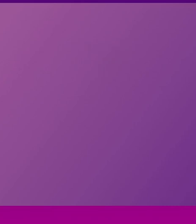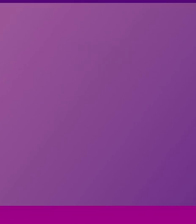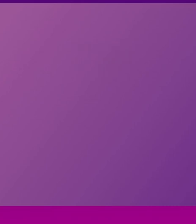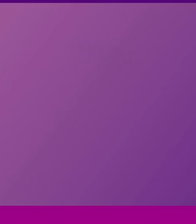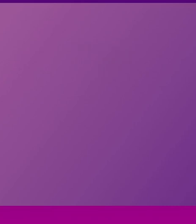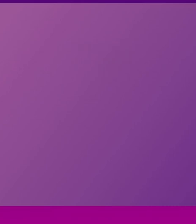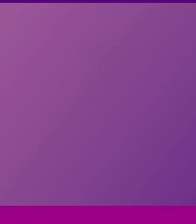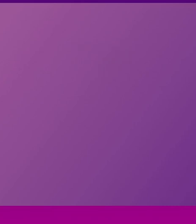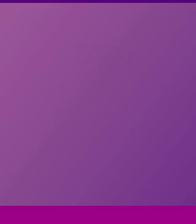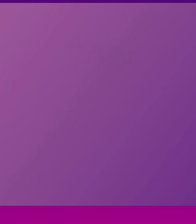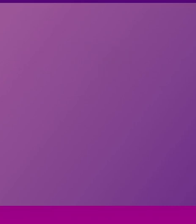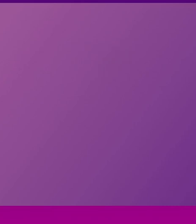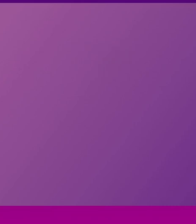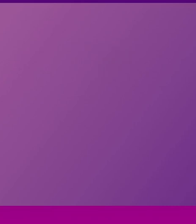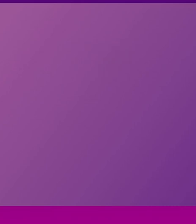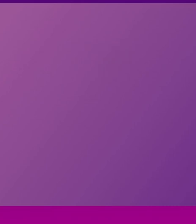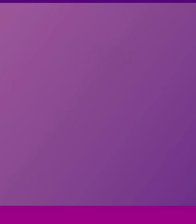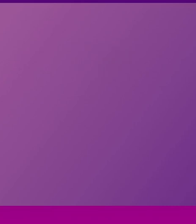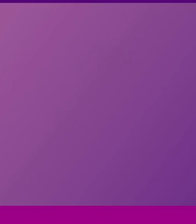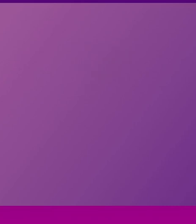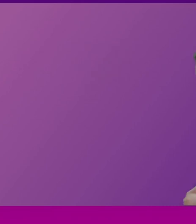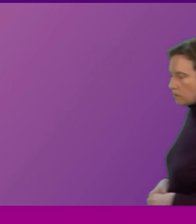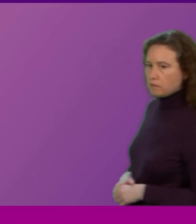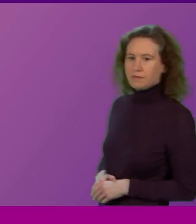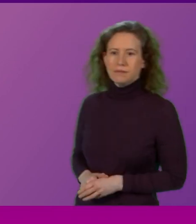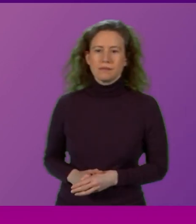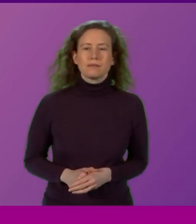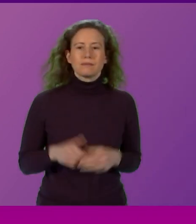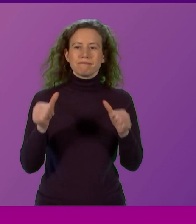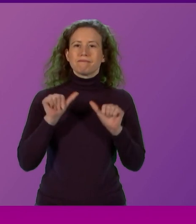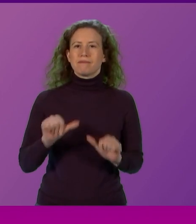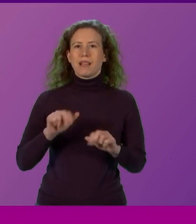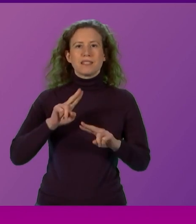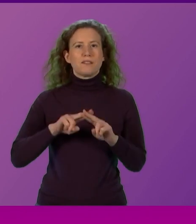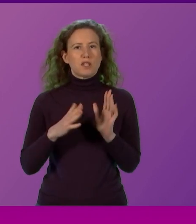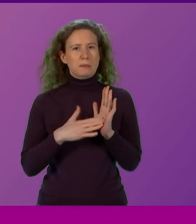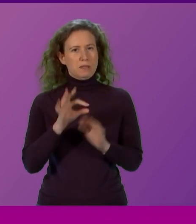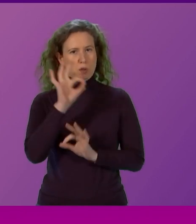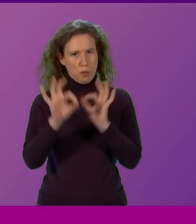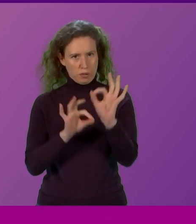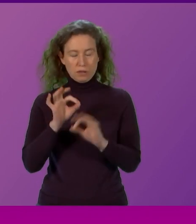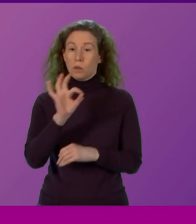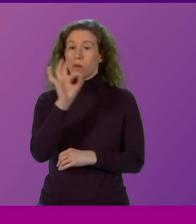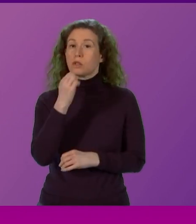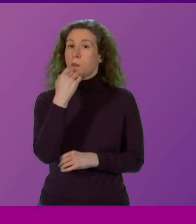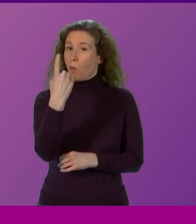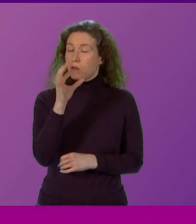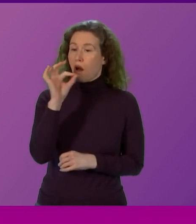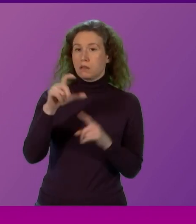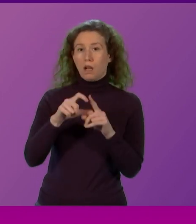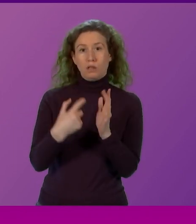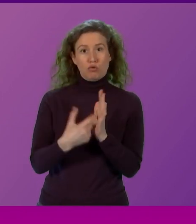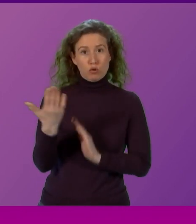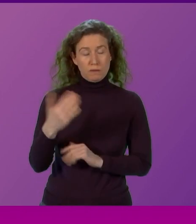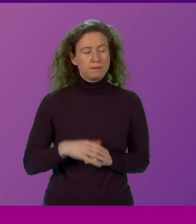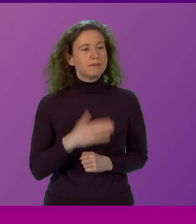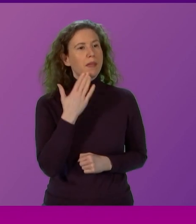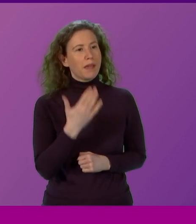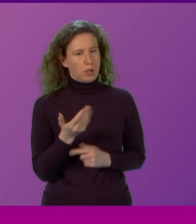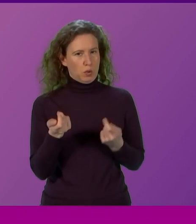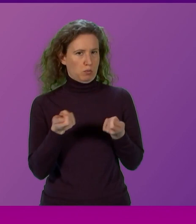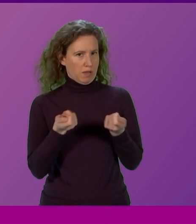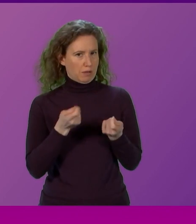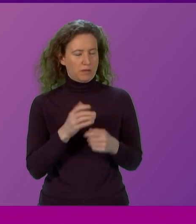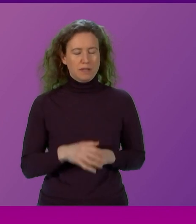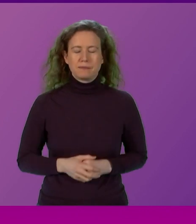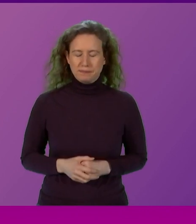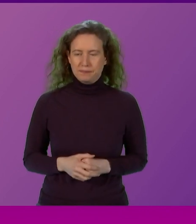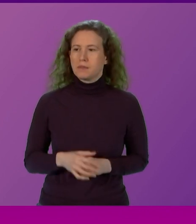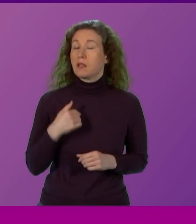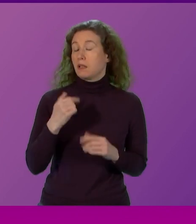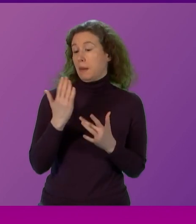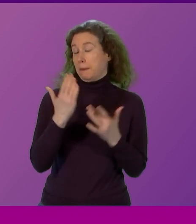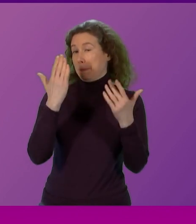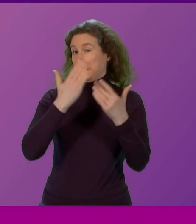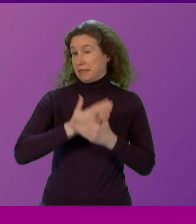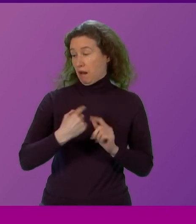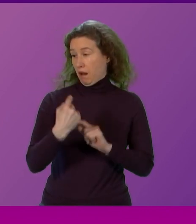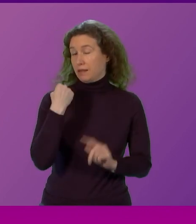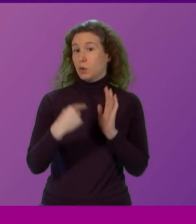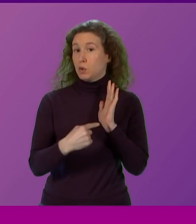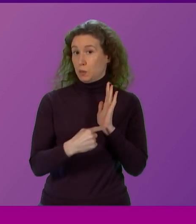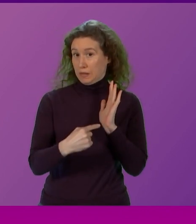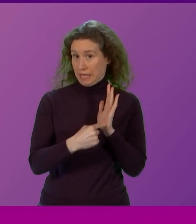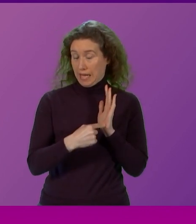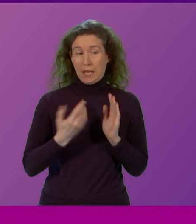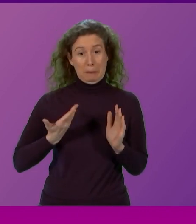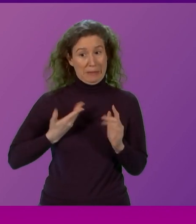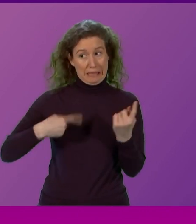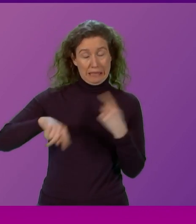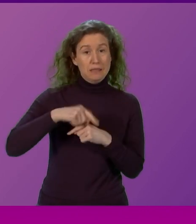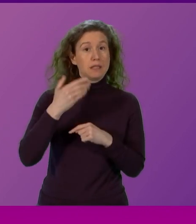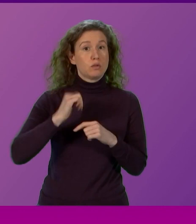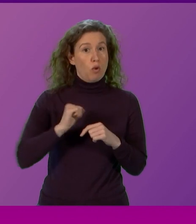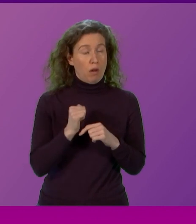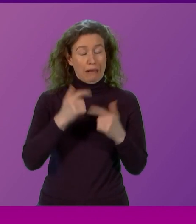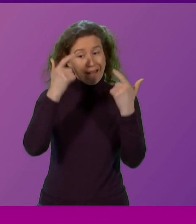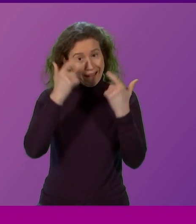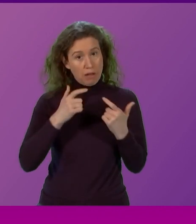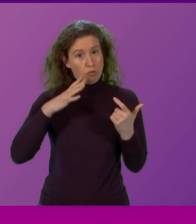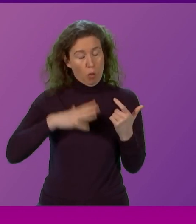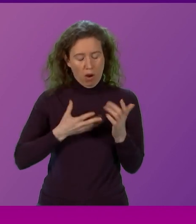By midnight on Tuesday, businesses in Scotland were legally required to sign up to the Scottish